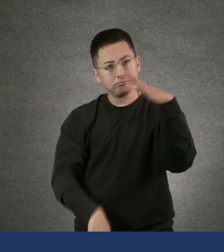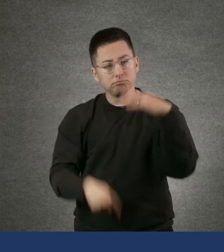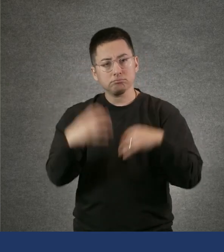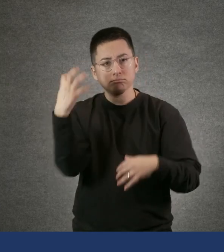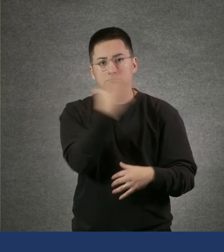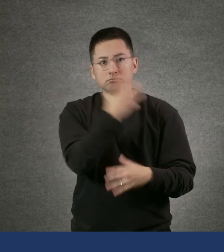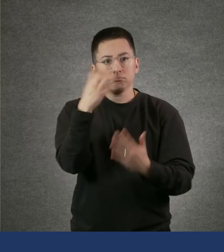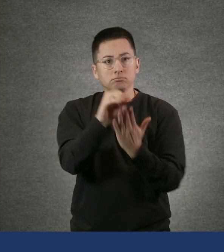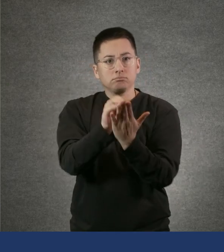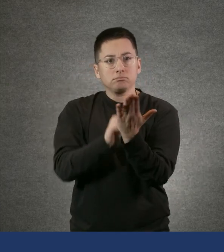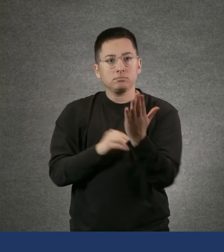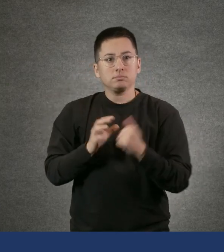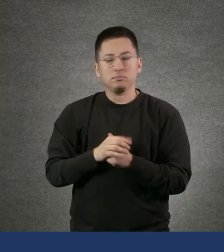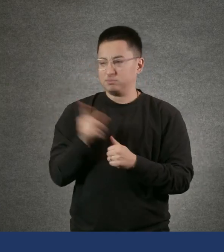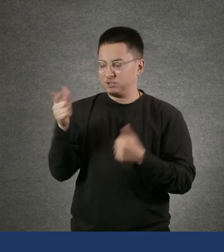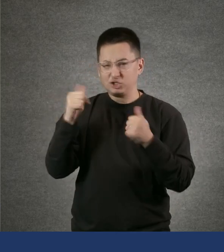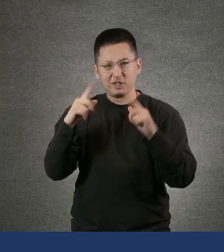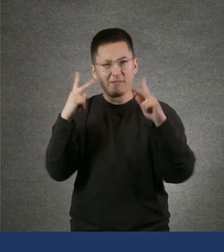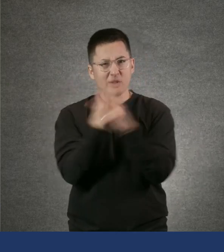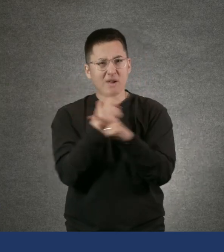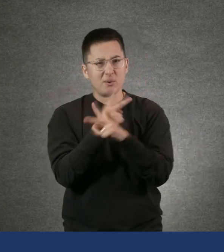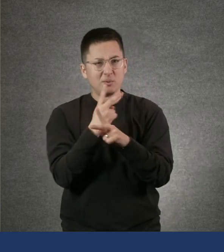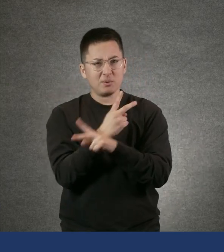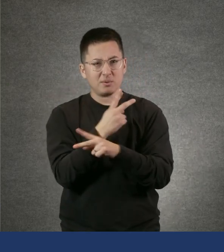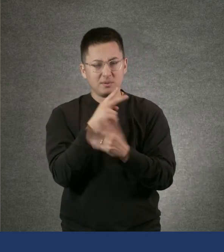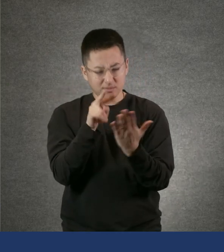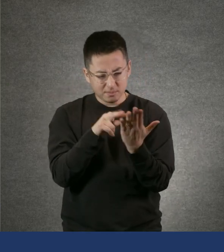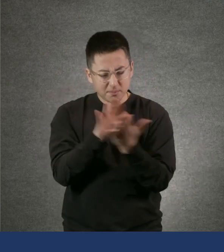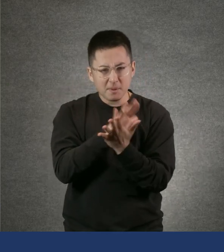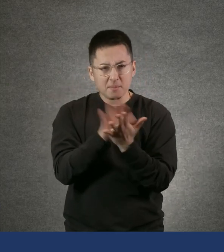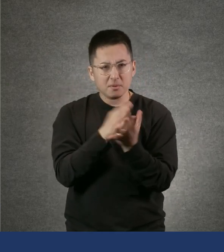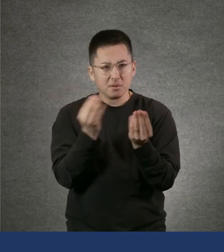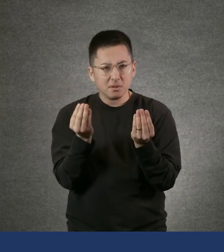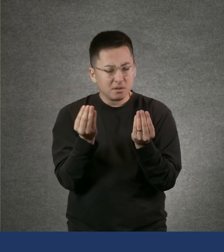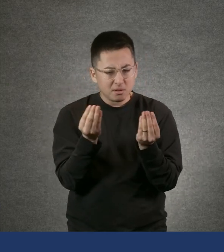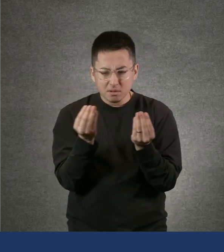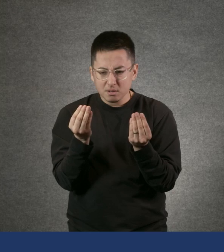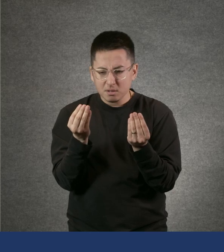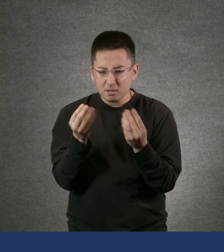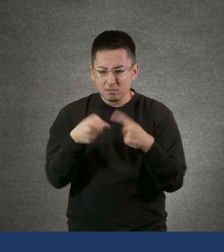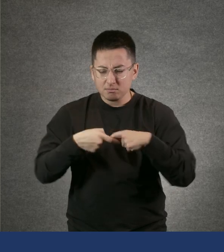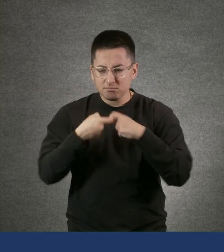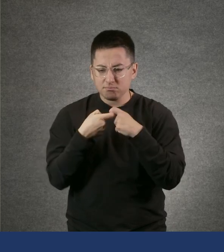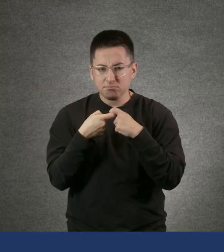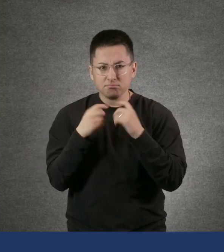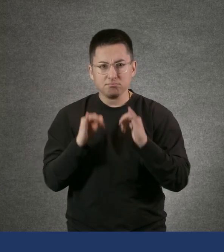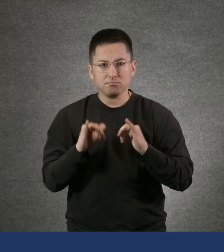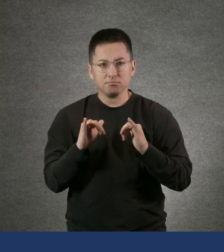And he was trying to figure out, and he was looking at this piece of paper and he paused for a second.